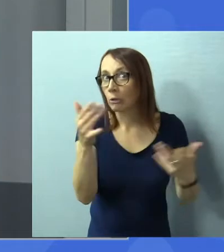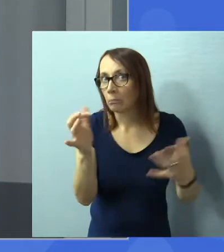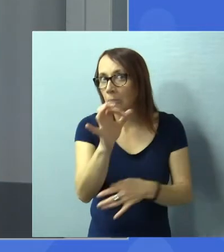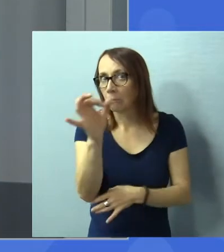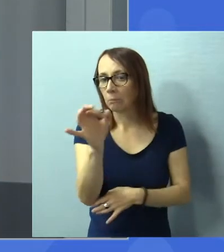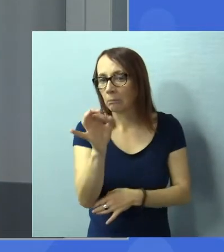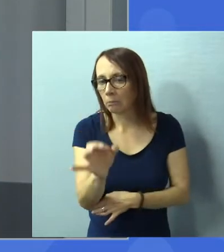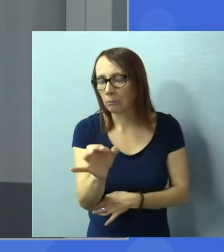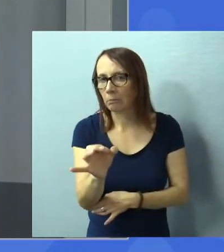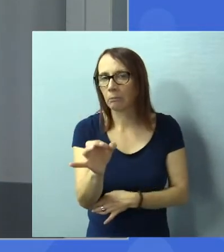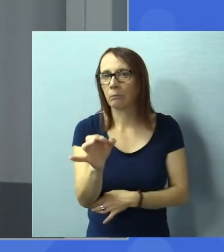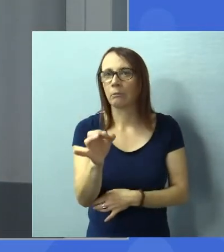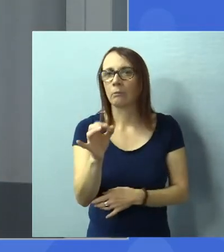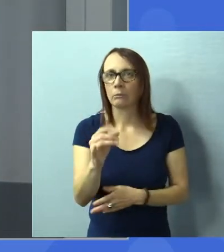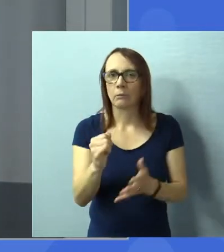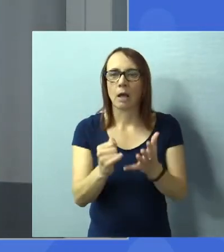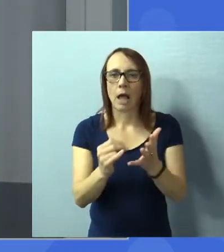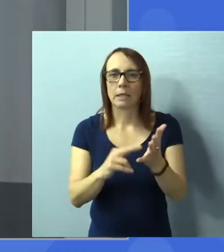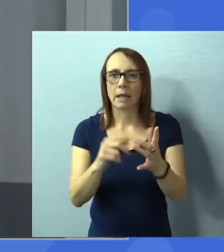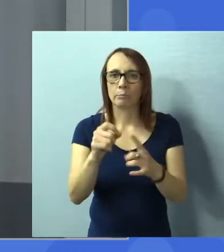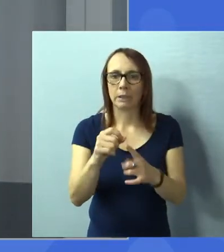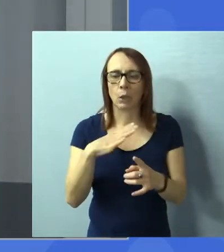to put the legality beyond out by getting the consent of the UK Parliament